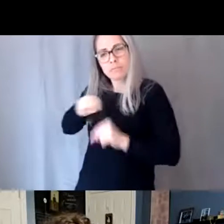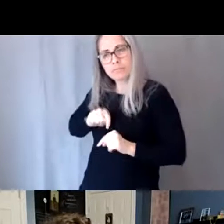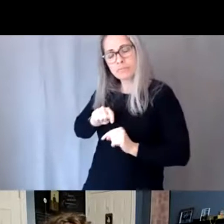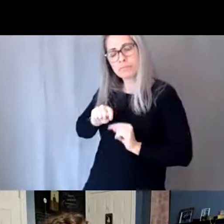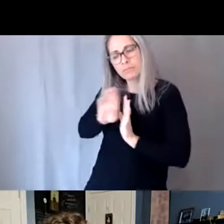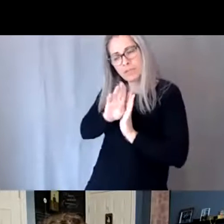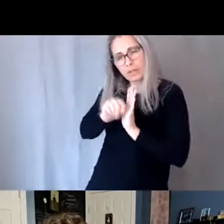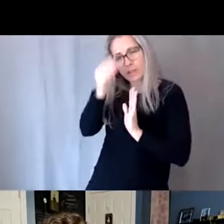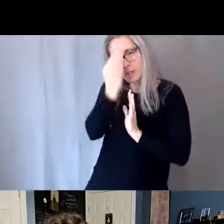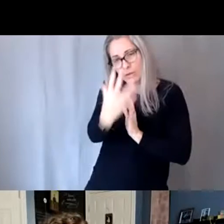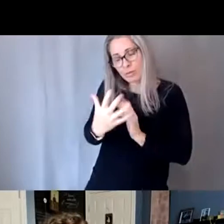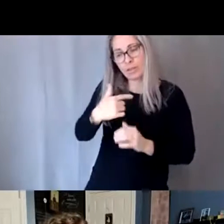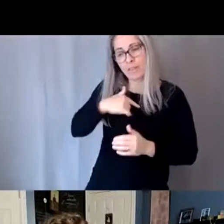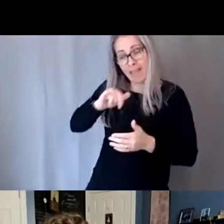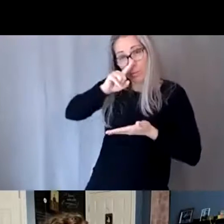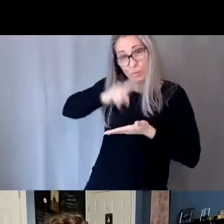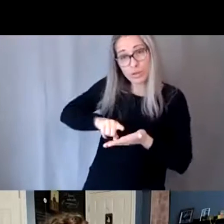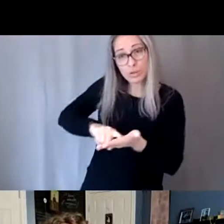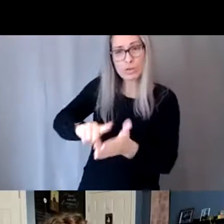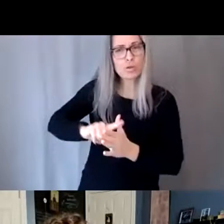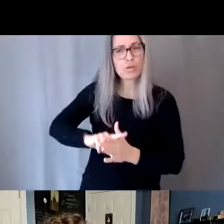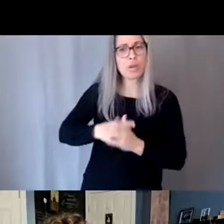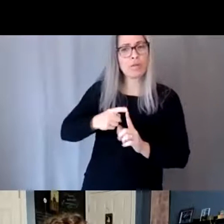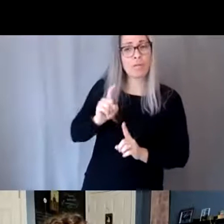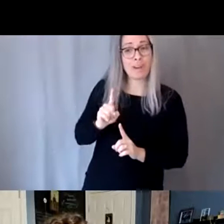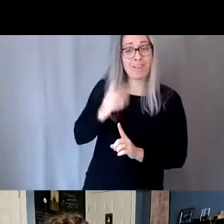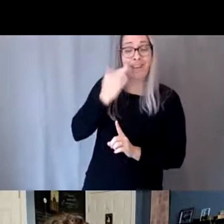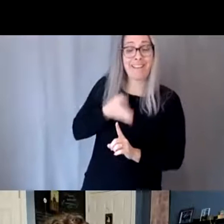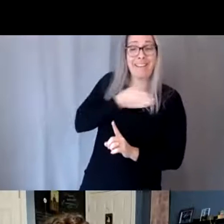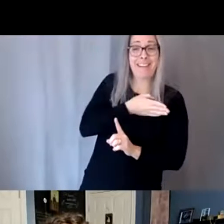the impetus for this study comes out of my previous research on self-managed